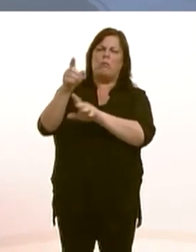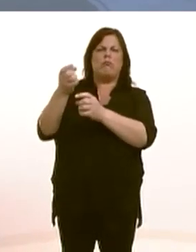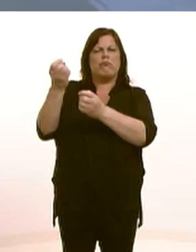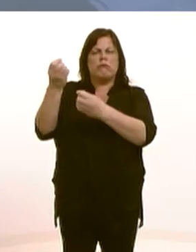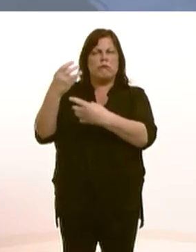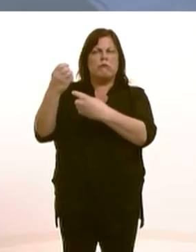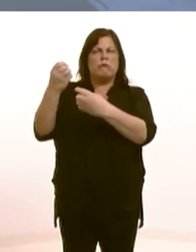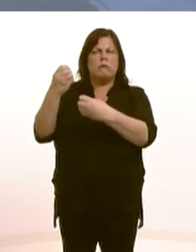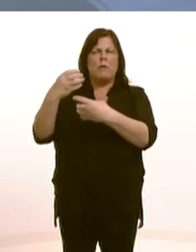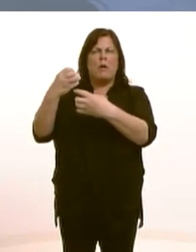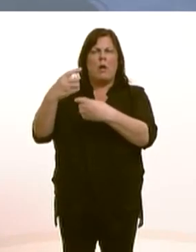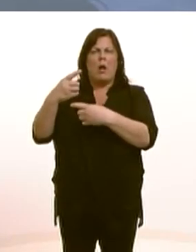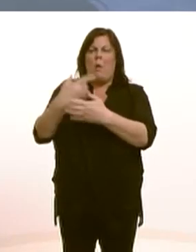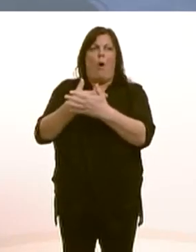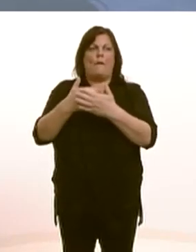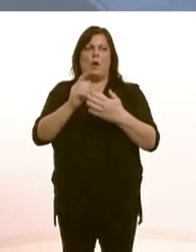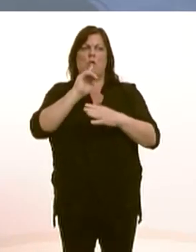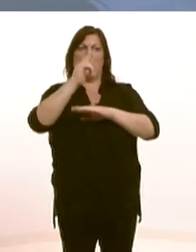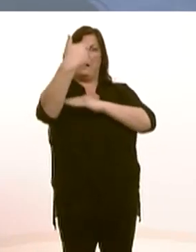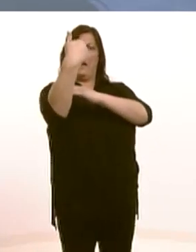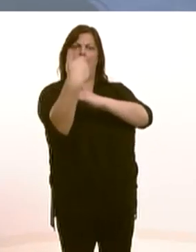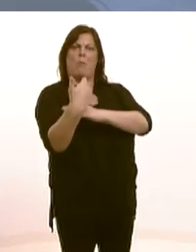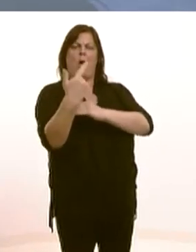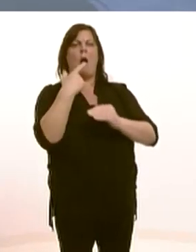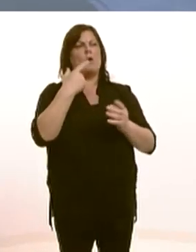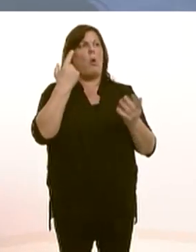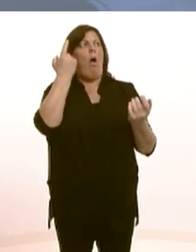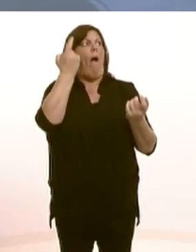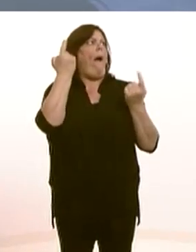often, you are appearing on camera and making up policy on the hoof.